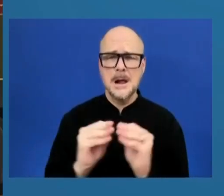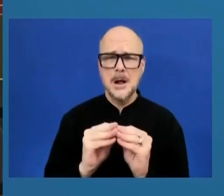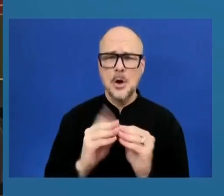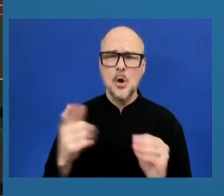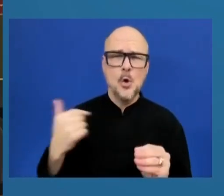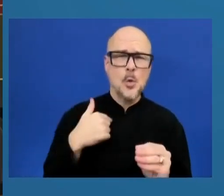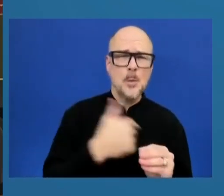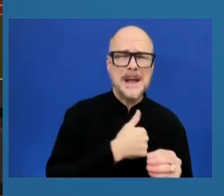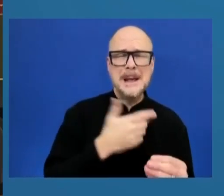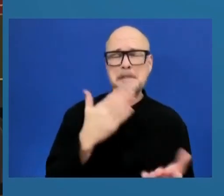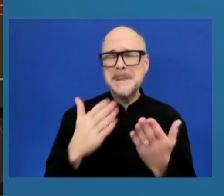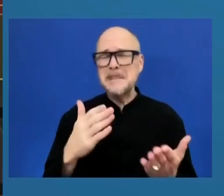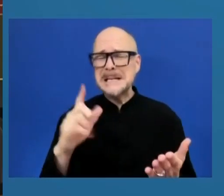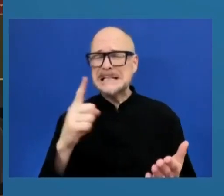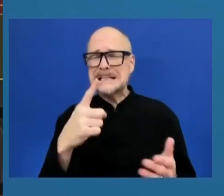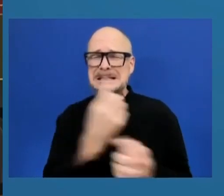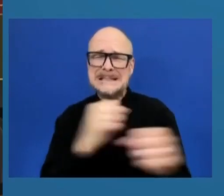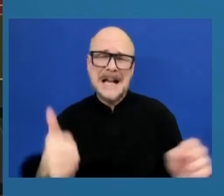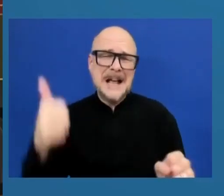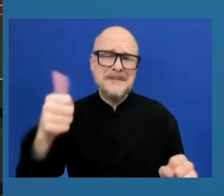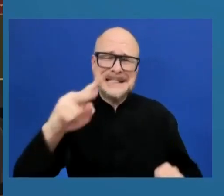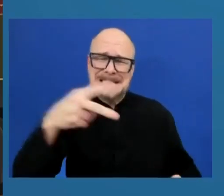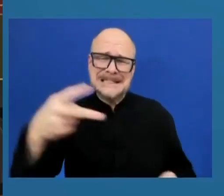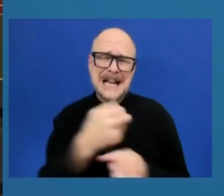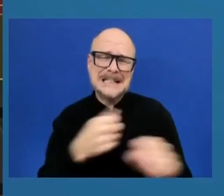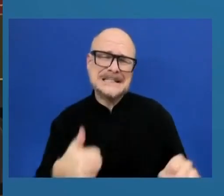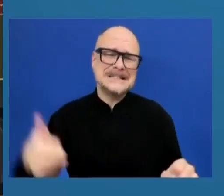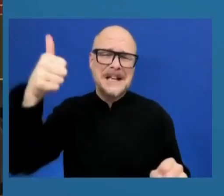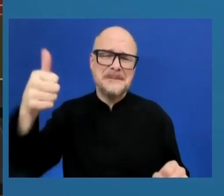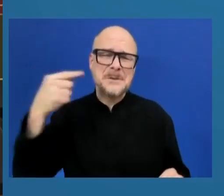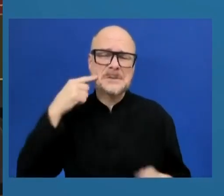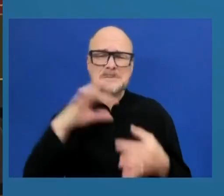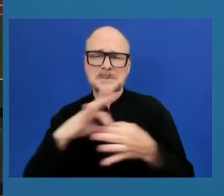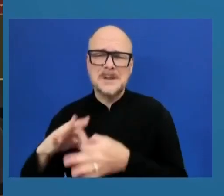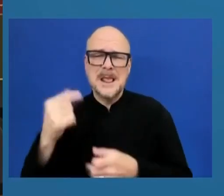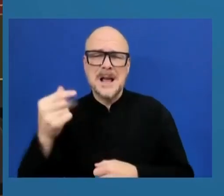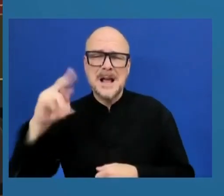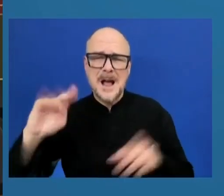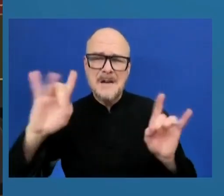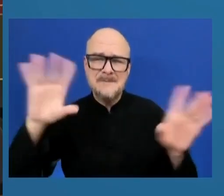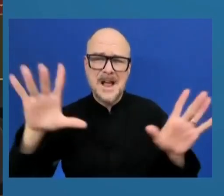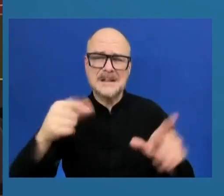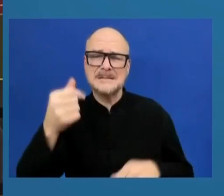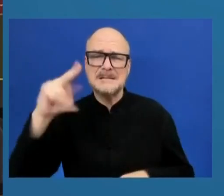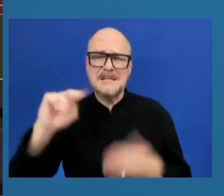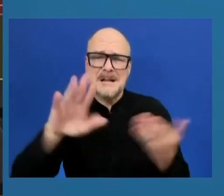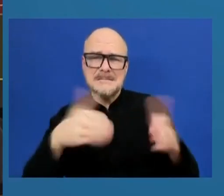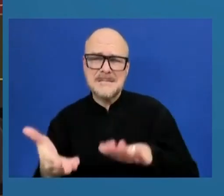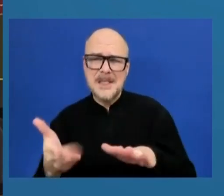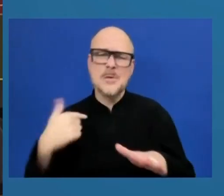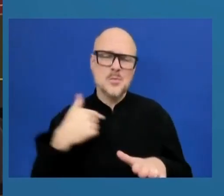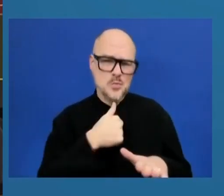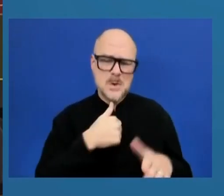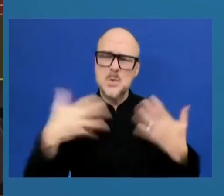maybe second safest state in the nation when it comes to gun violence and gun deaths, and that's something we're really proud of. So we're always trying to find another way